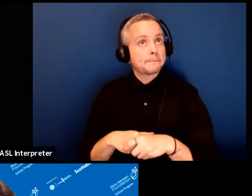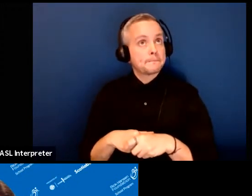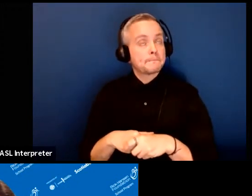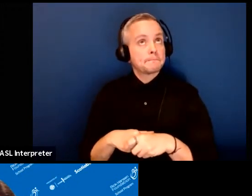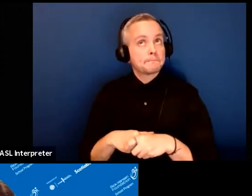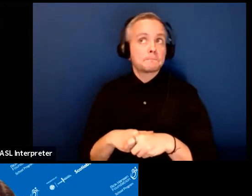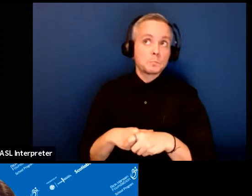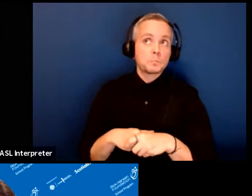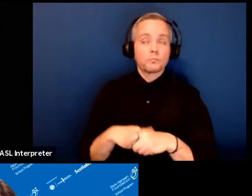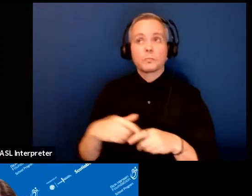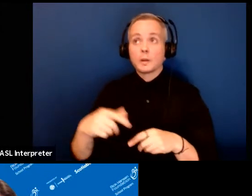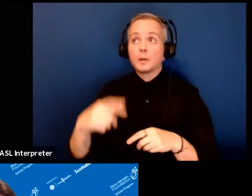FOR ME, IT WAS DOING EVERYTHING PREINJURY.